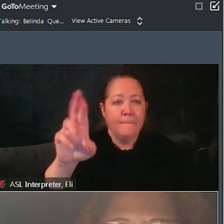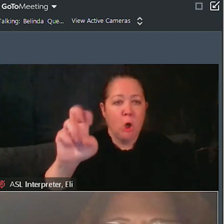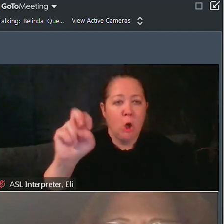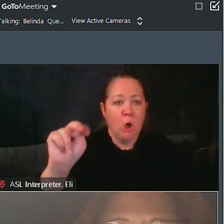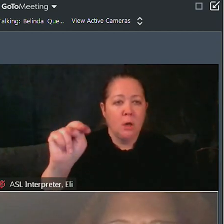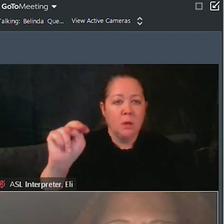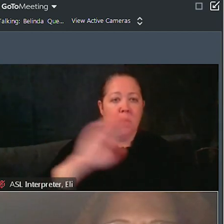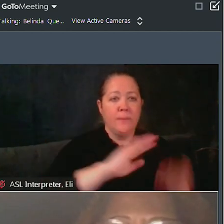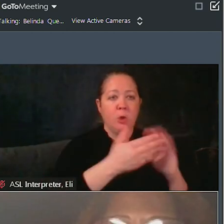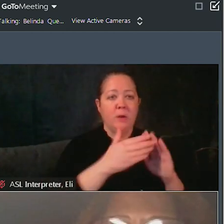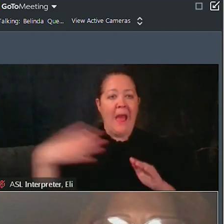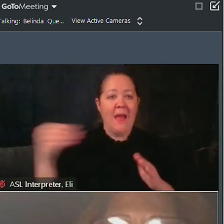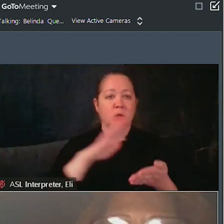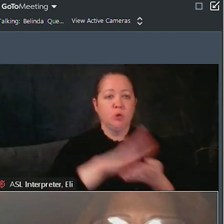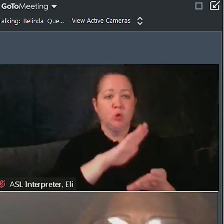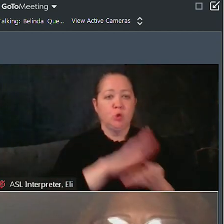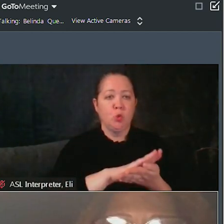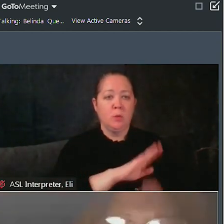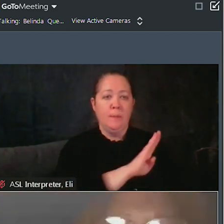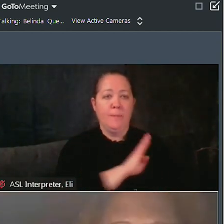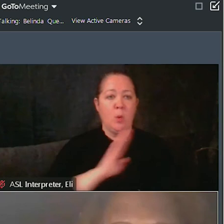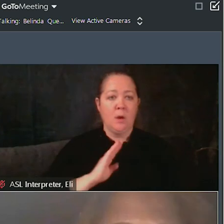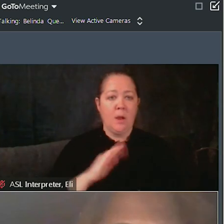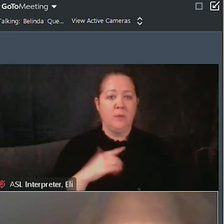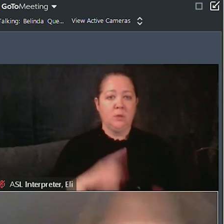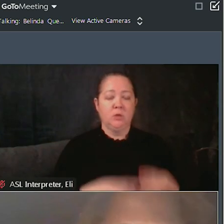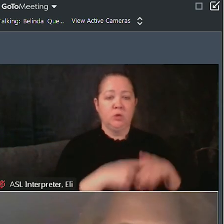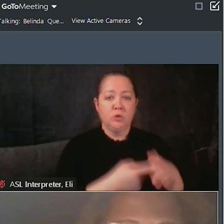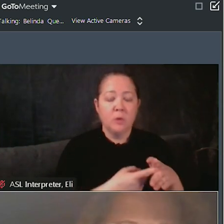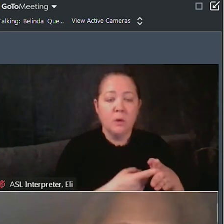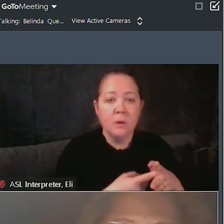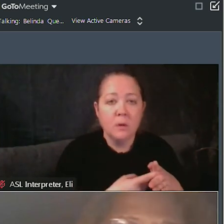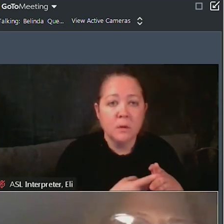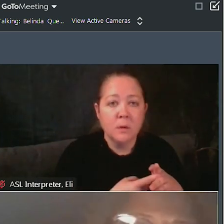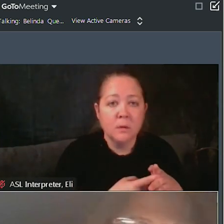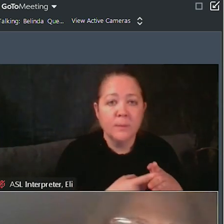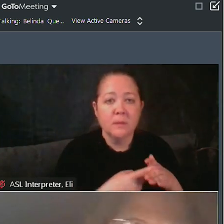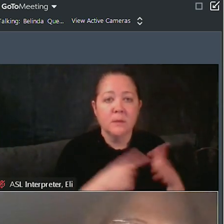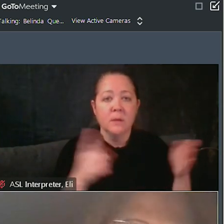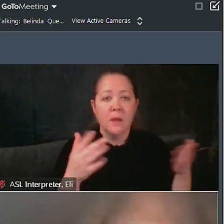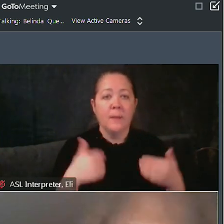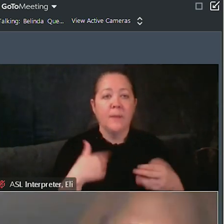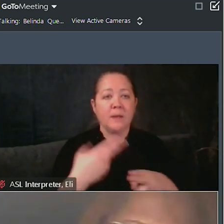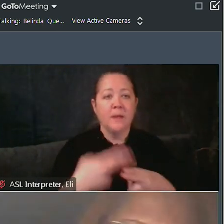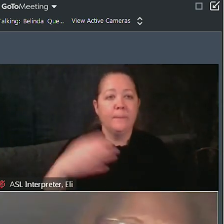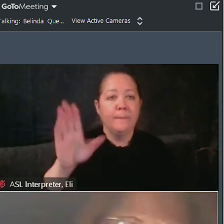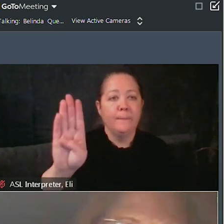So let me start with saying I'm bleeding's Madam chair and to the board. My name is Melinda queen and I lived in the Wilburn